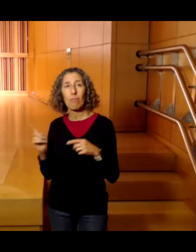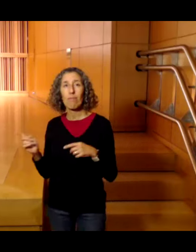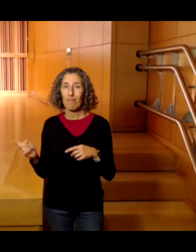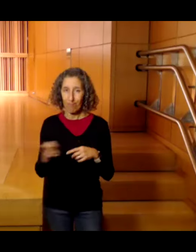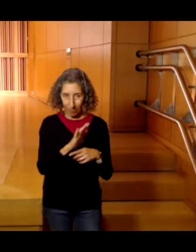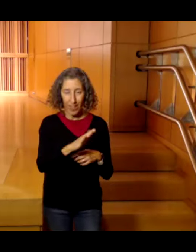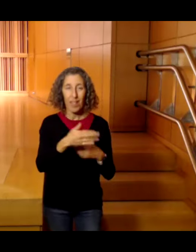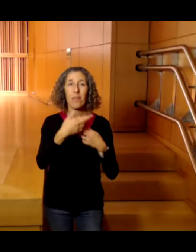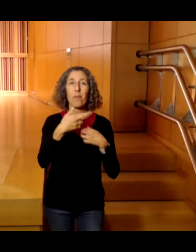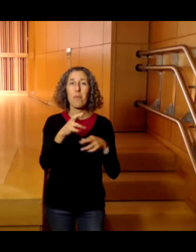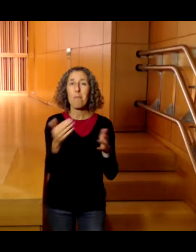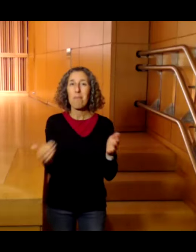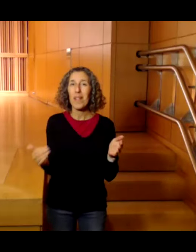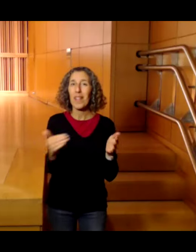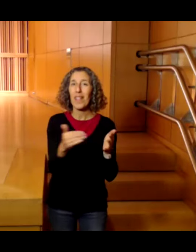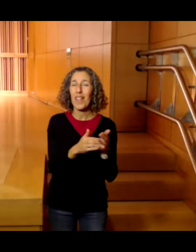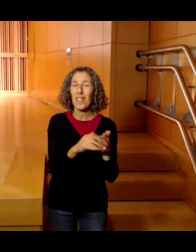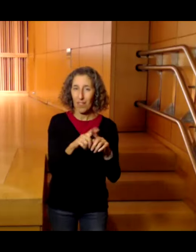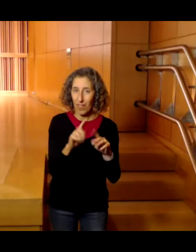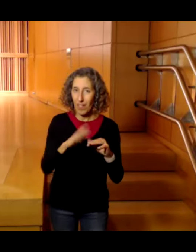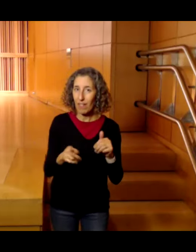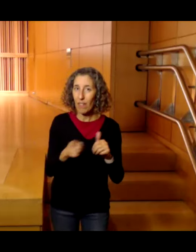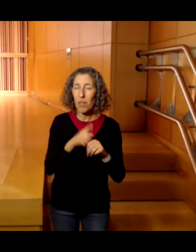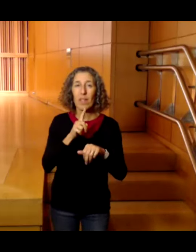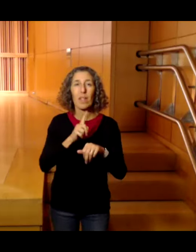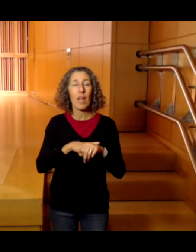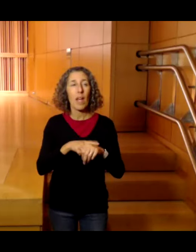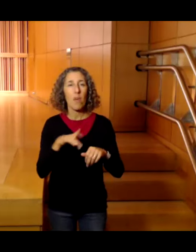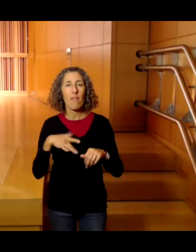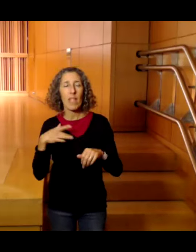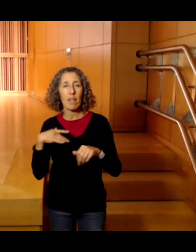We're in their first counter, they were forced by the punishing cold to cling one to the other.